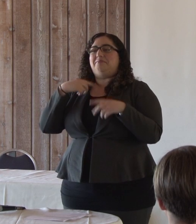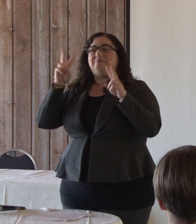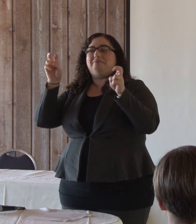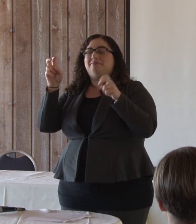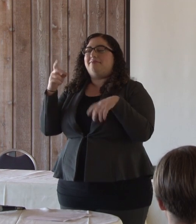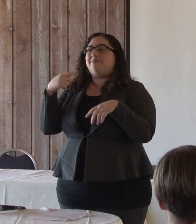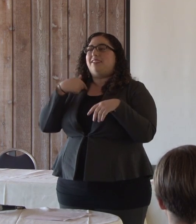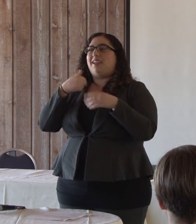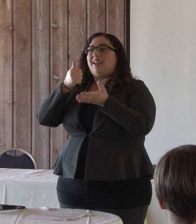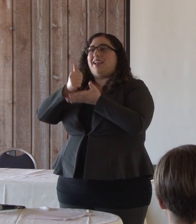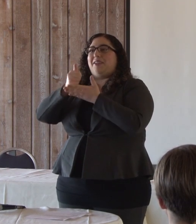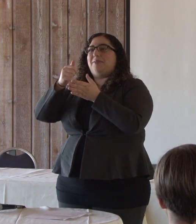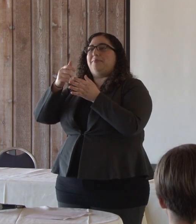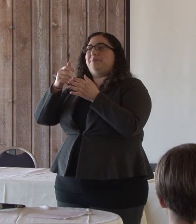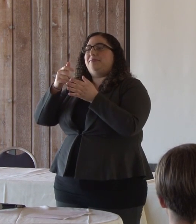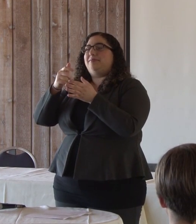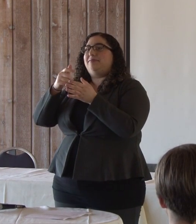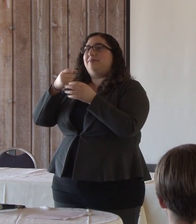which is what I do secularly.